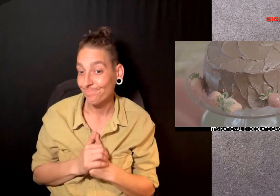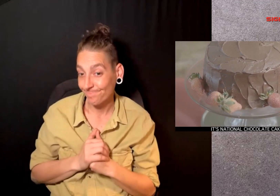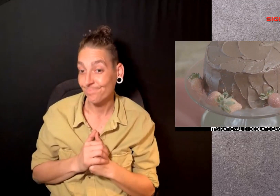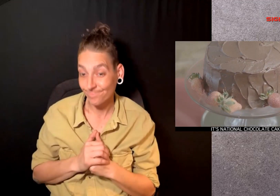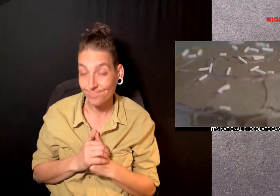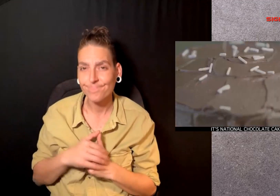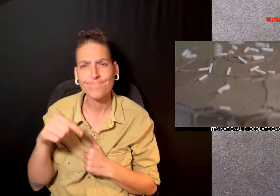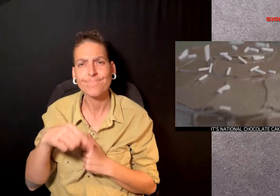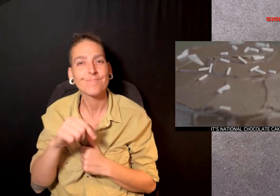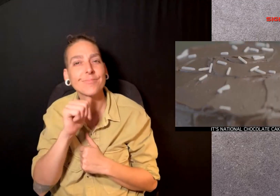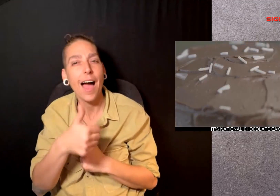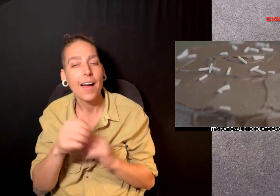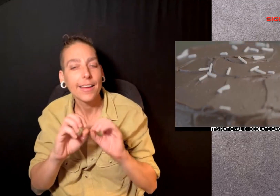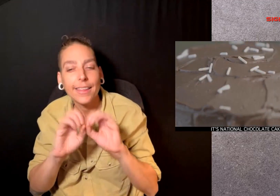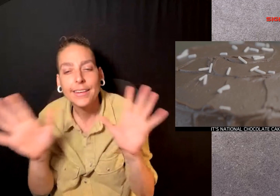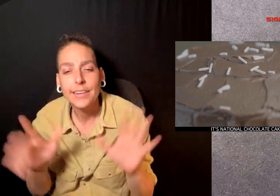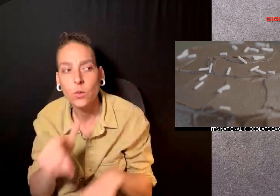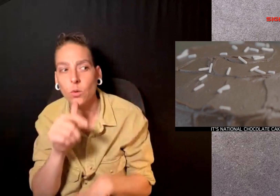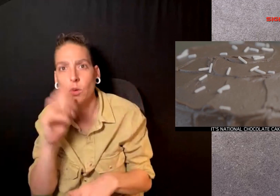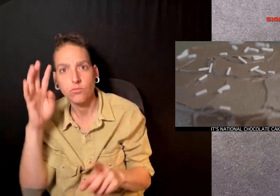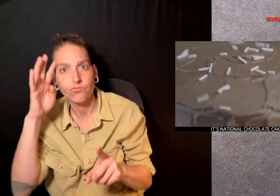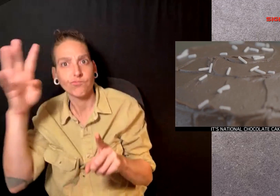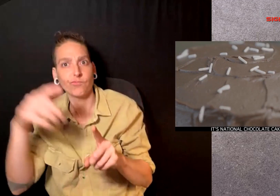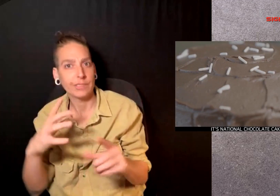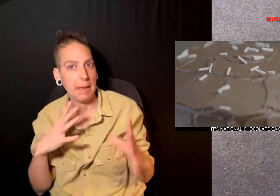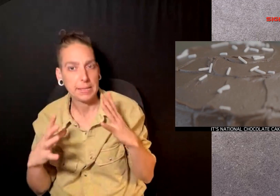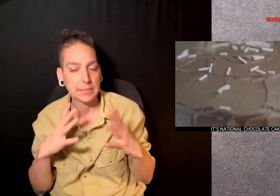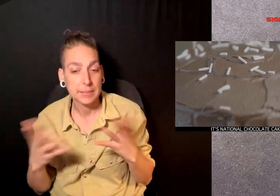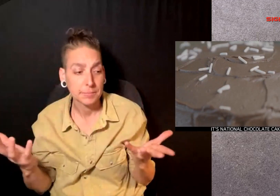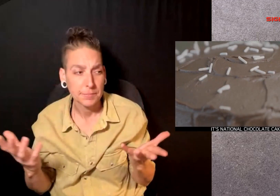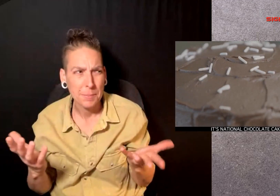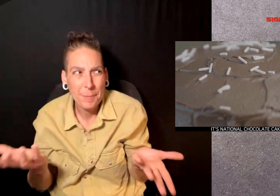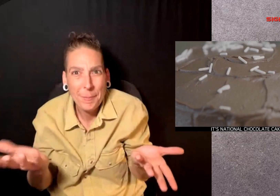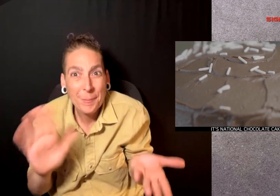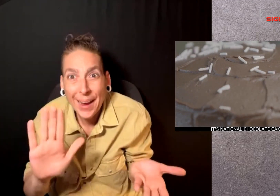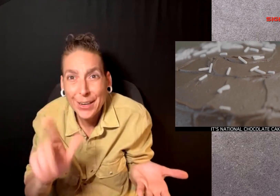it's unclear who created the holiday but who cares